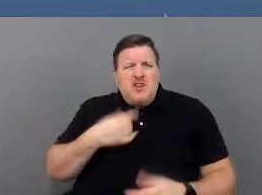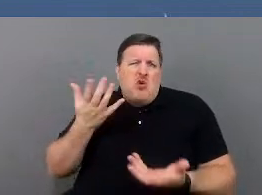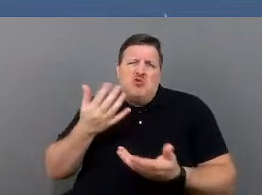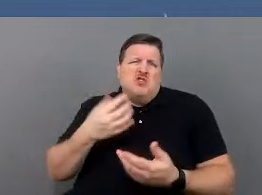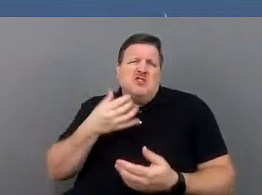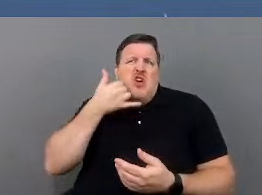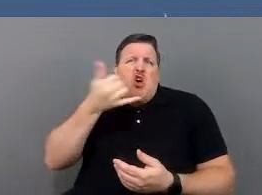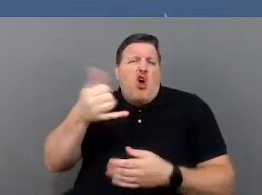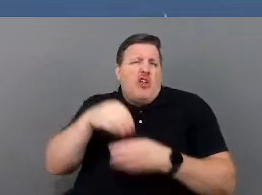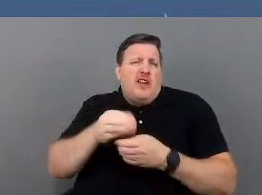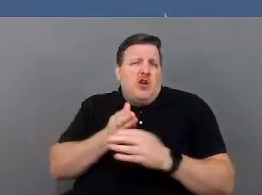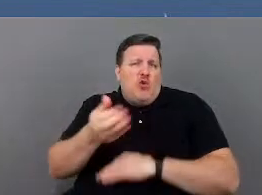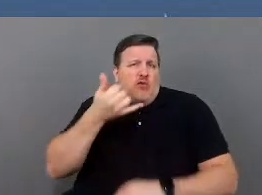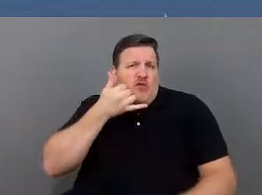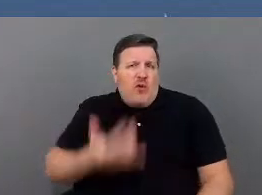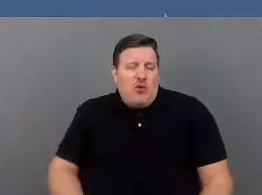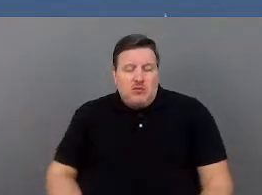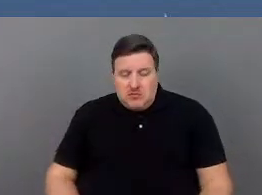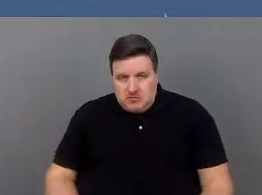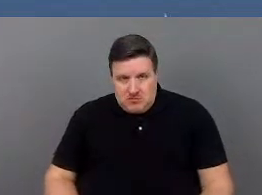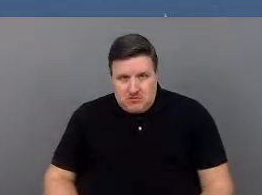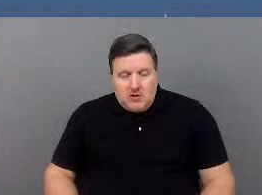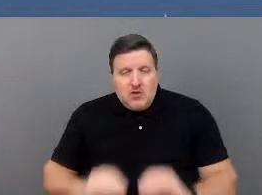SO CLEARLY A REACTIONARY APPROACH, VIA ARMED POLICE, IS NOT KEEPING ME OR MY NEIGHBORS SAFE.